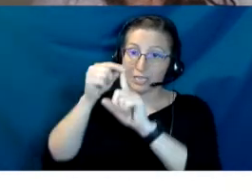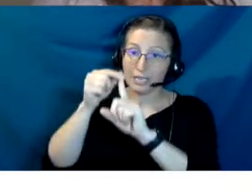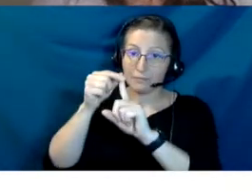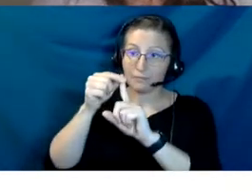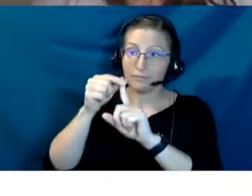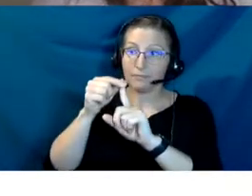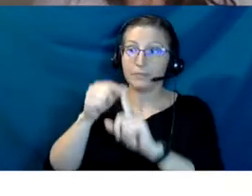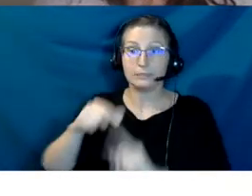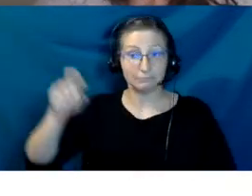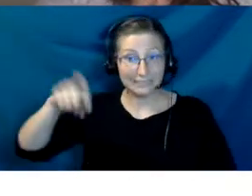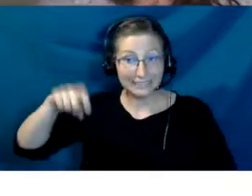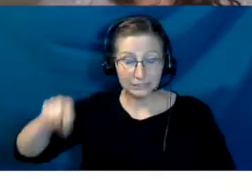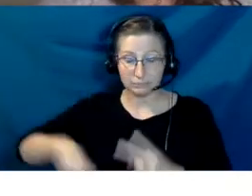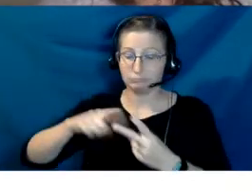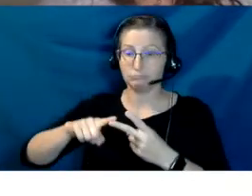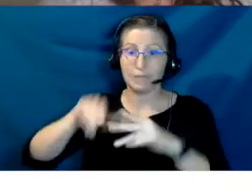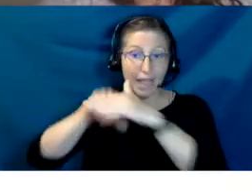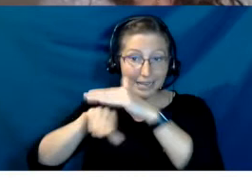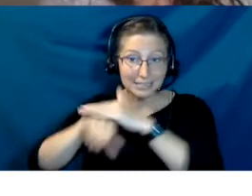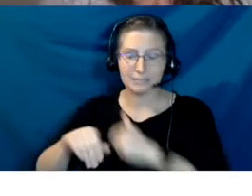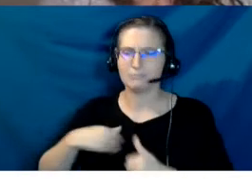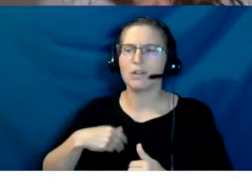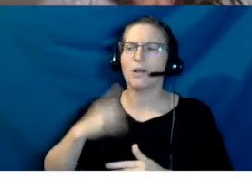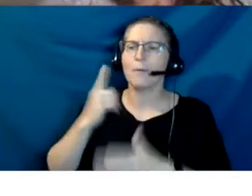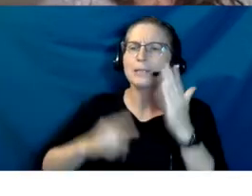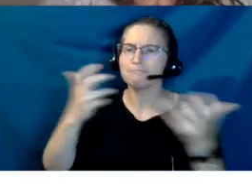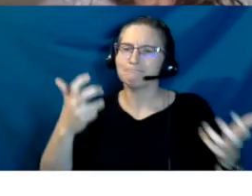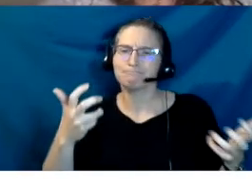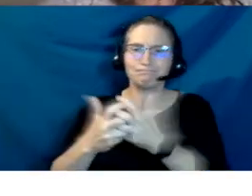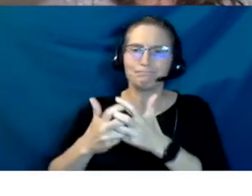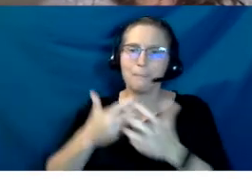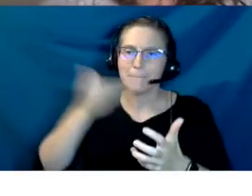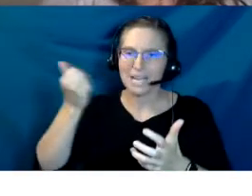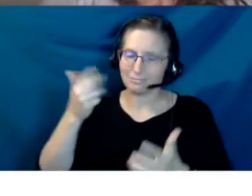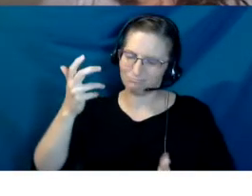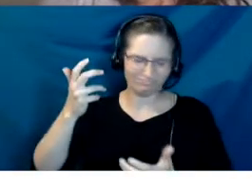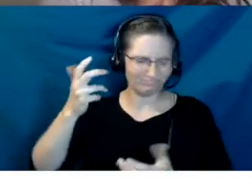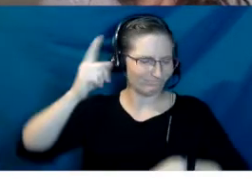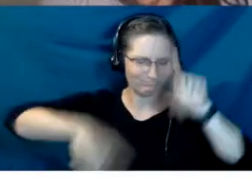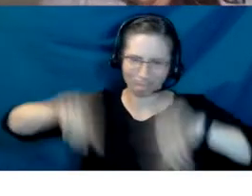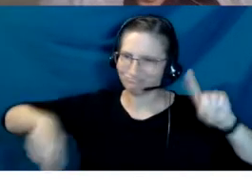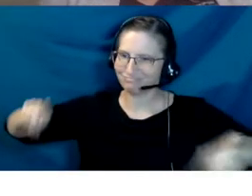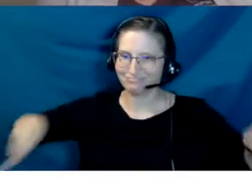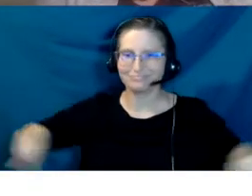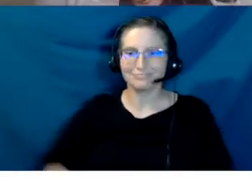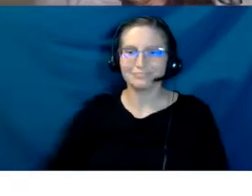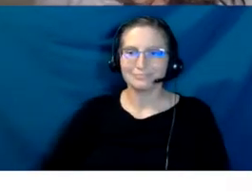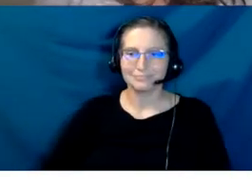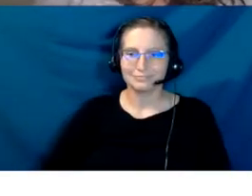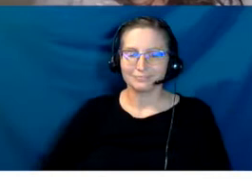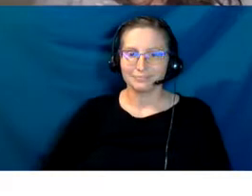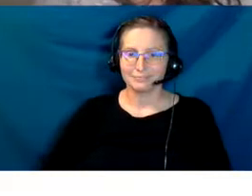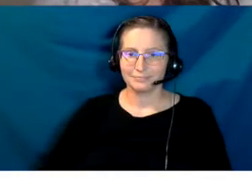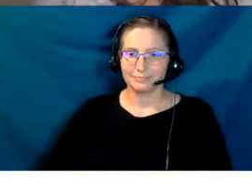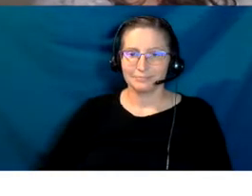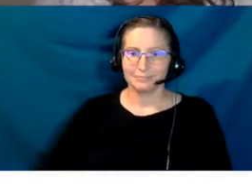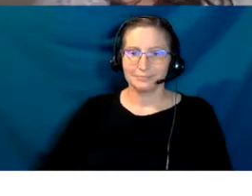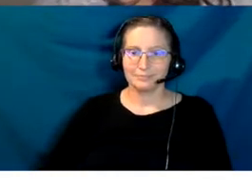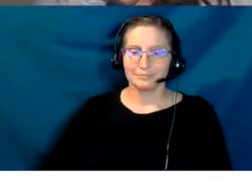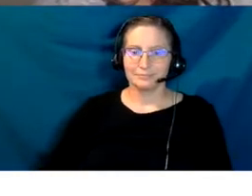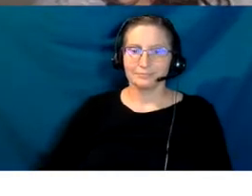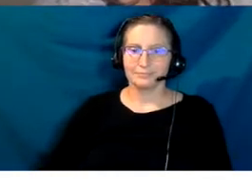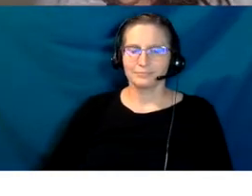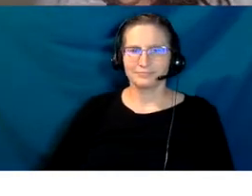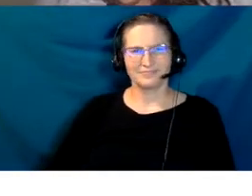work best for them. So what is the definition of deafblindness?